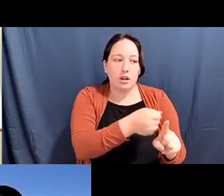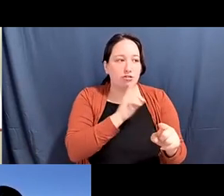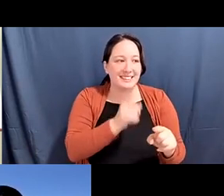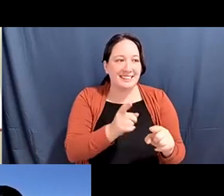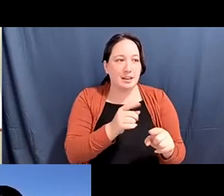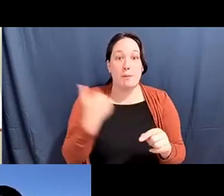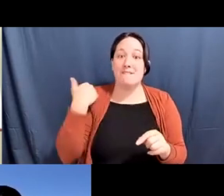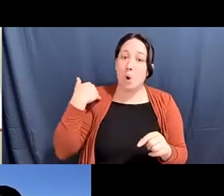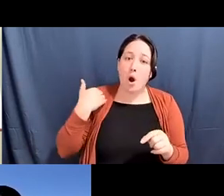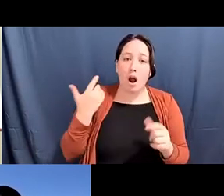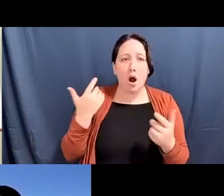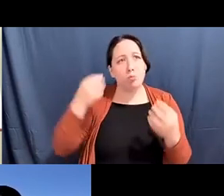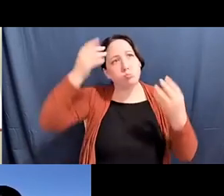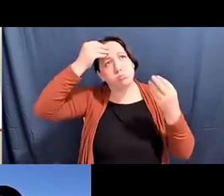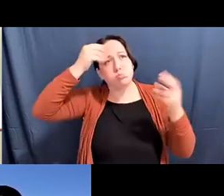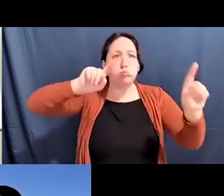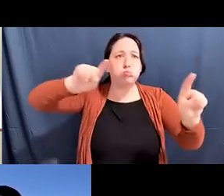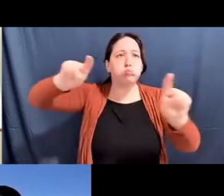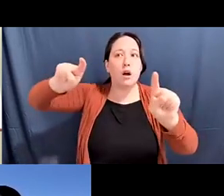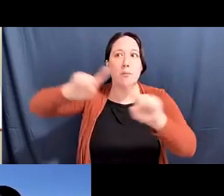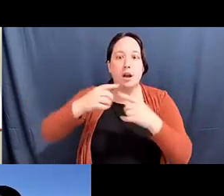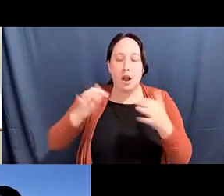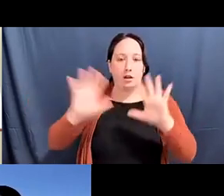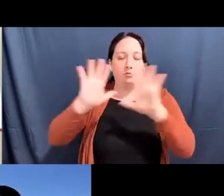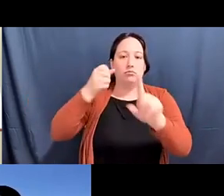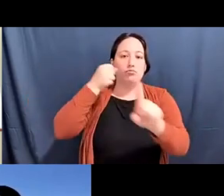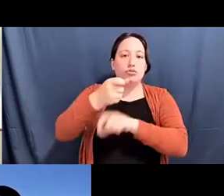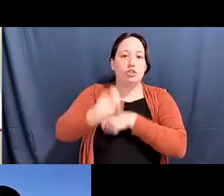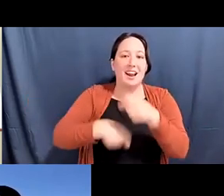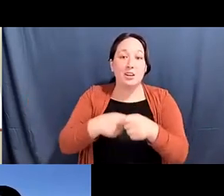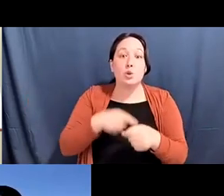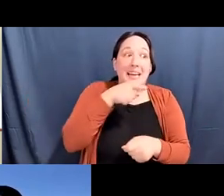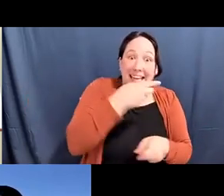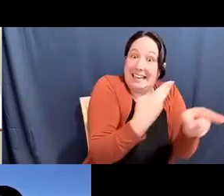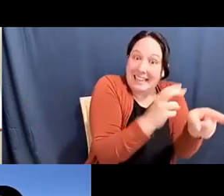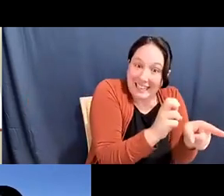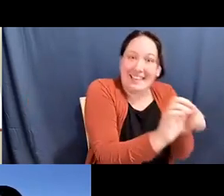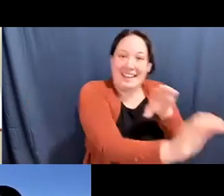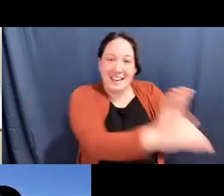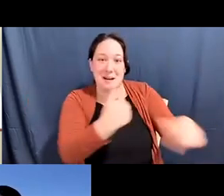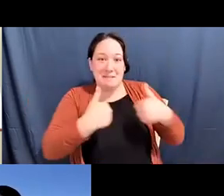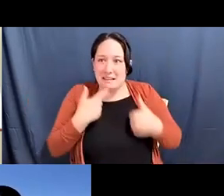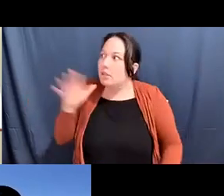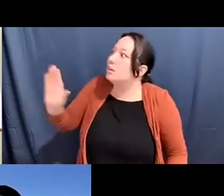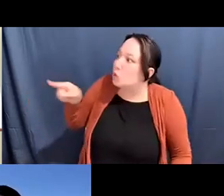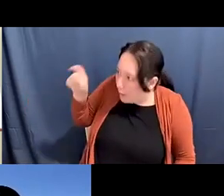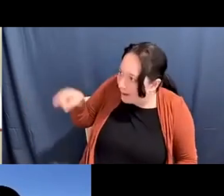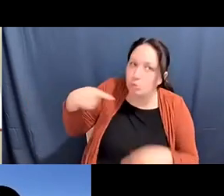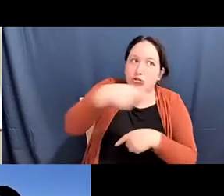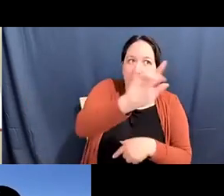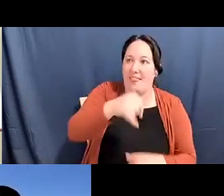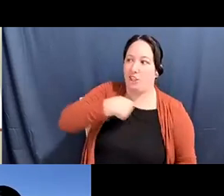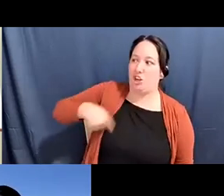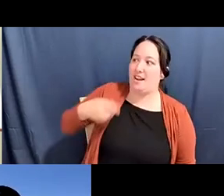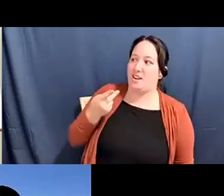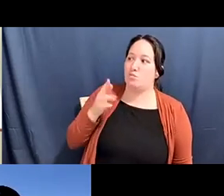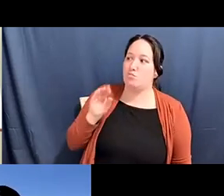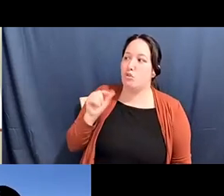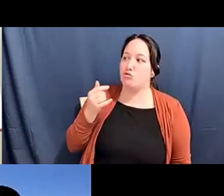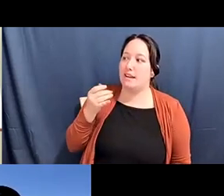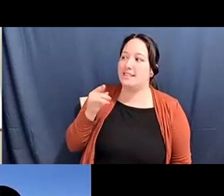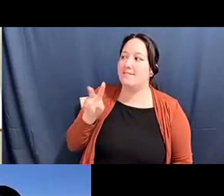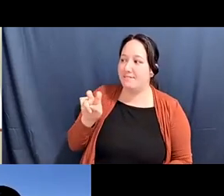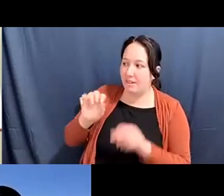Katherine Lee: And for him to tell me, I think you need to... you to look into the Chinese Progressive Association that really pushed me both as an instructor and as a person